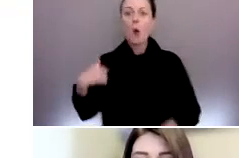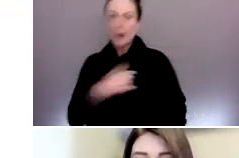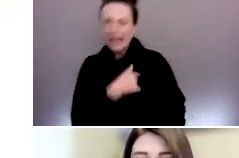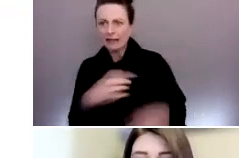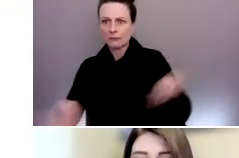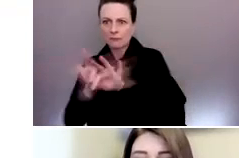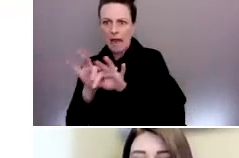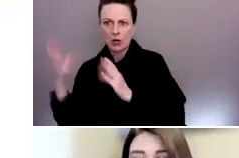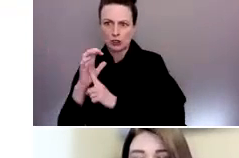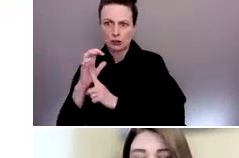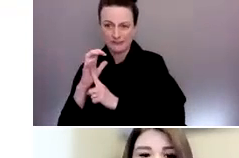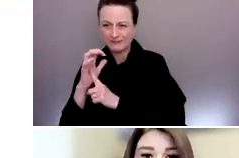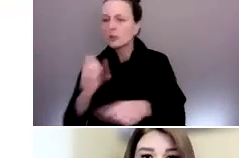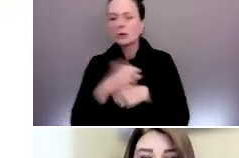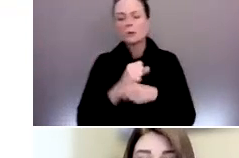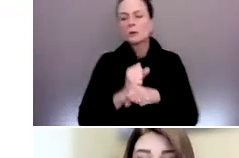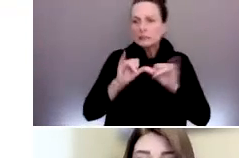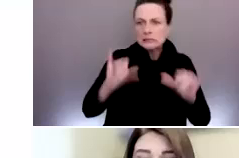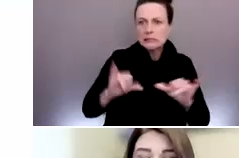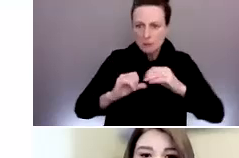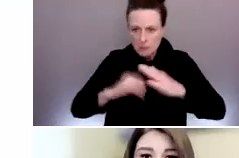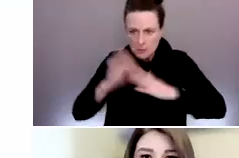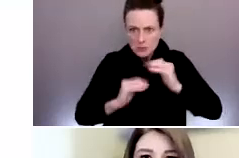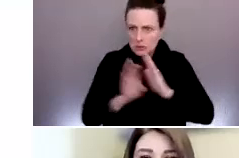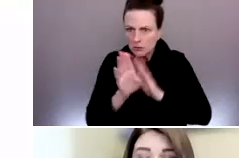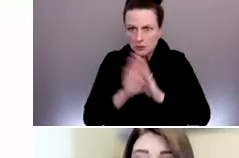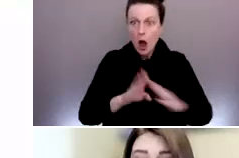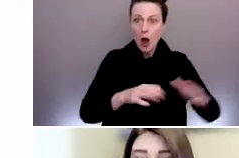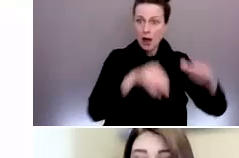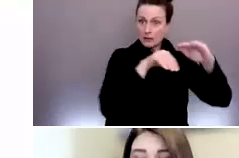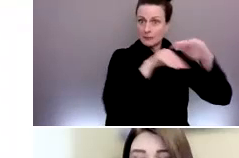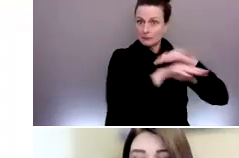When we create systems built on the foundations of equity, accessibility, dignity and purpose,